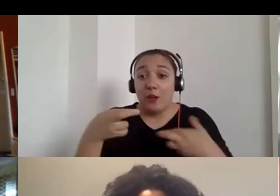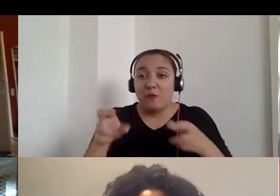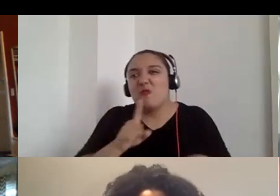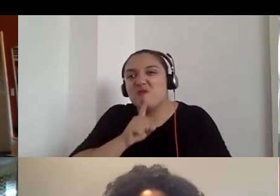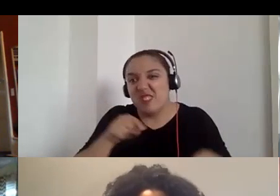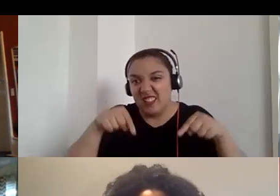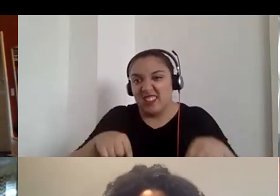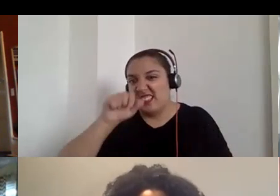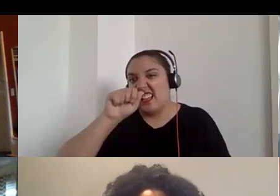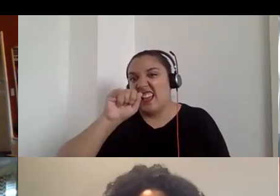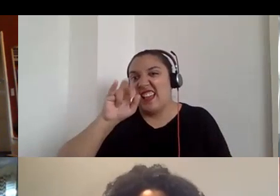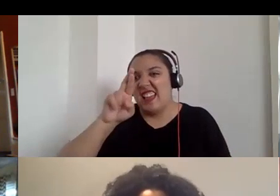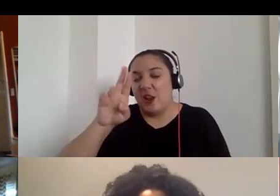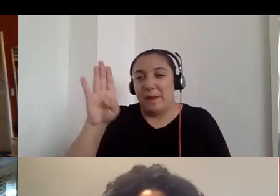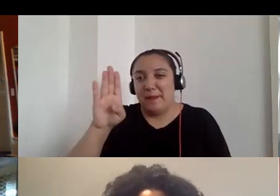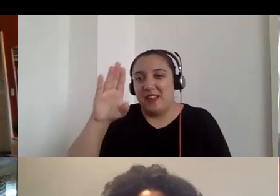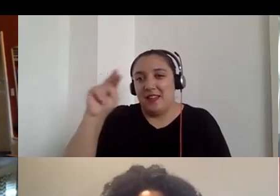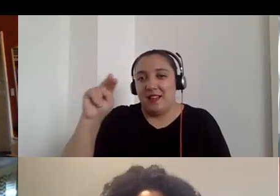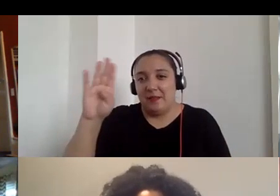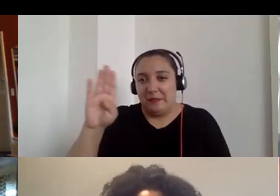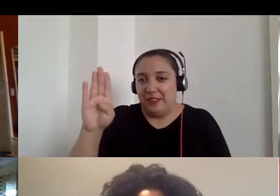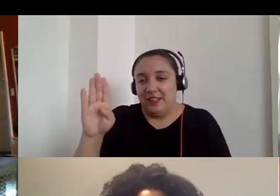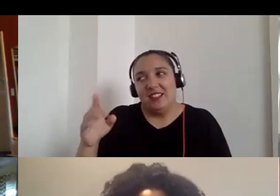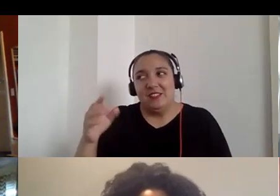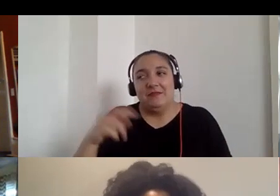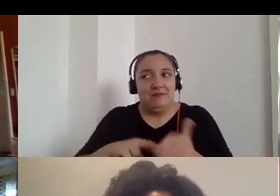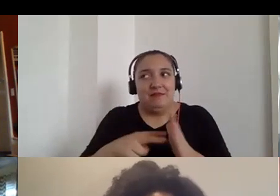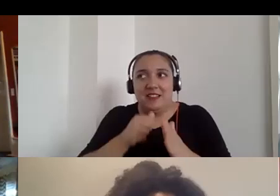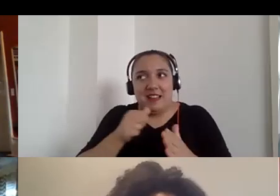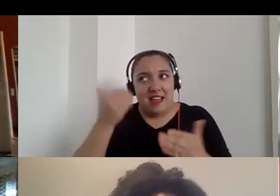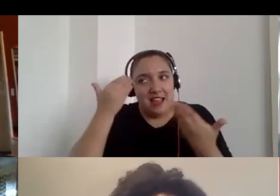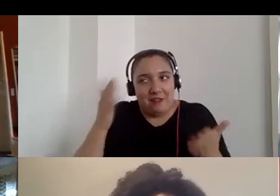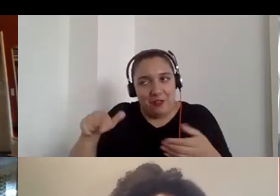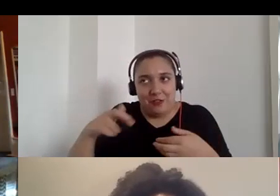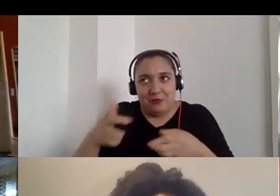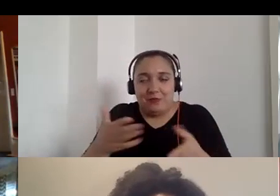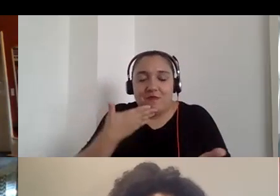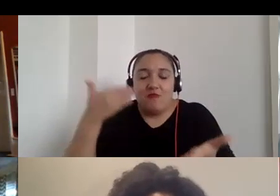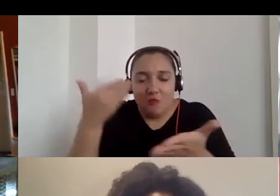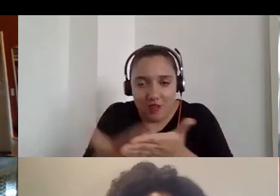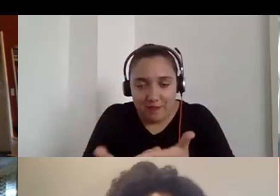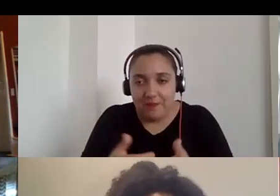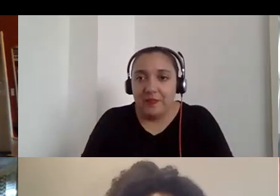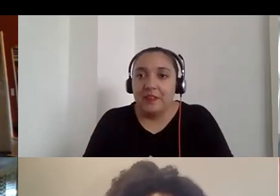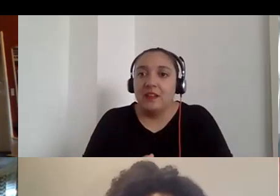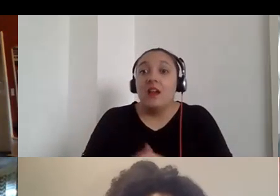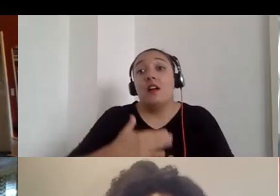with this room, but, yeah, and me as a -- what I do in the